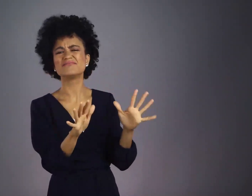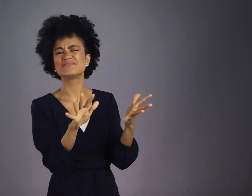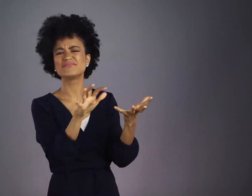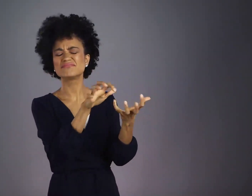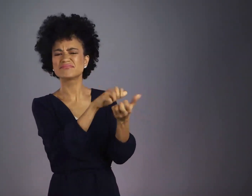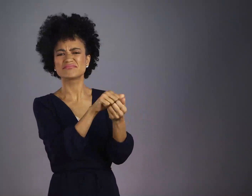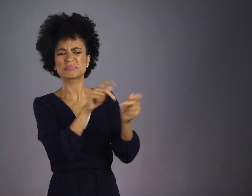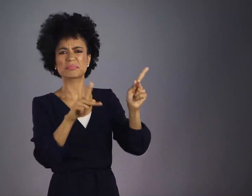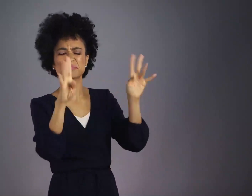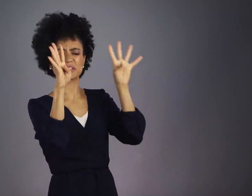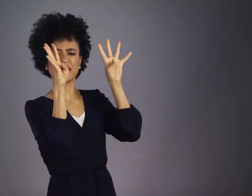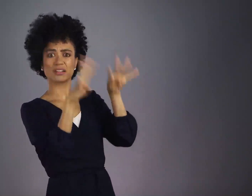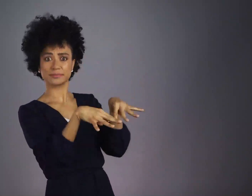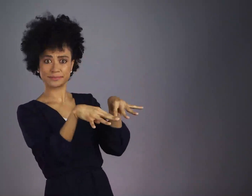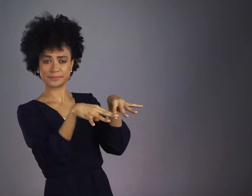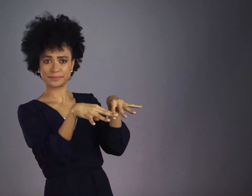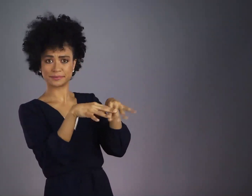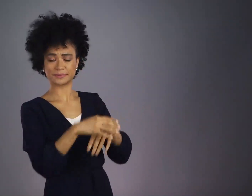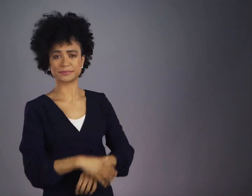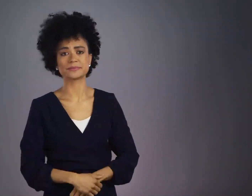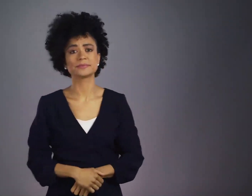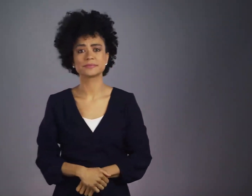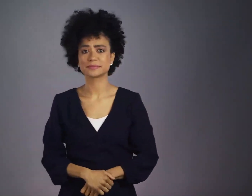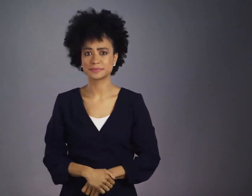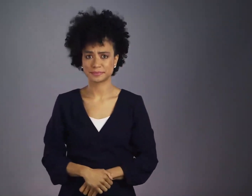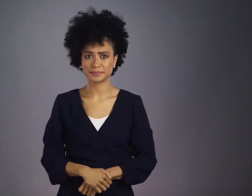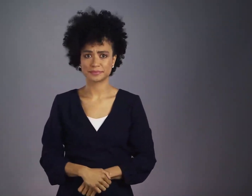In fact, his rival was ruined.